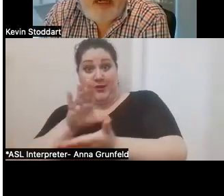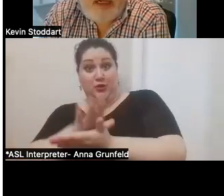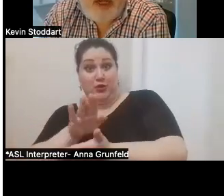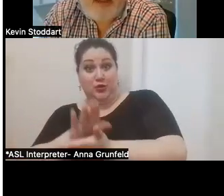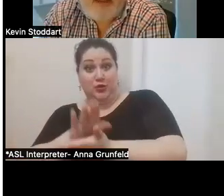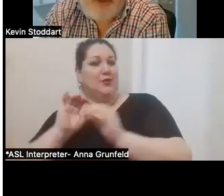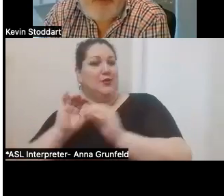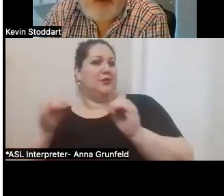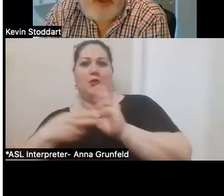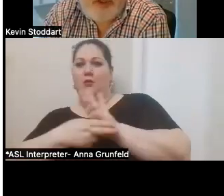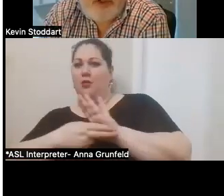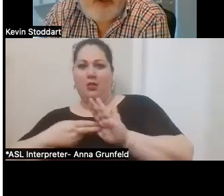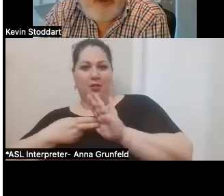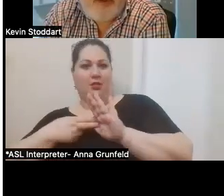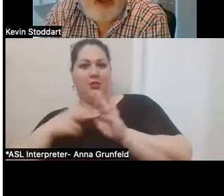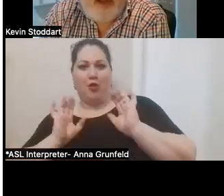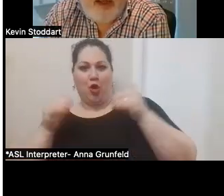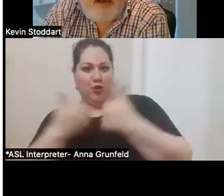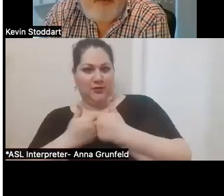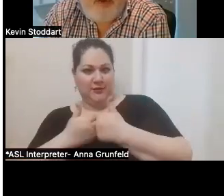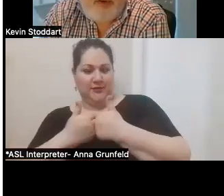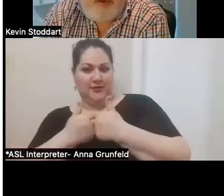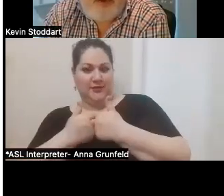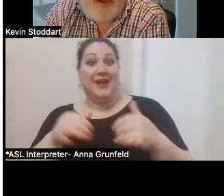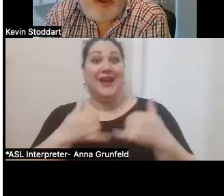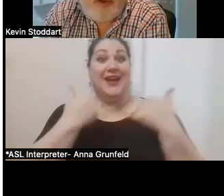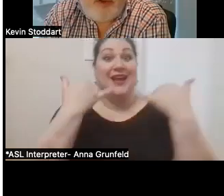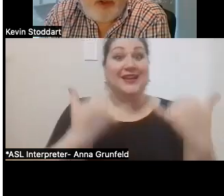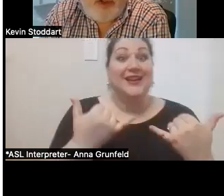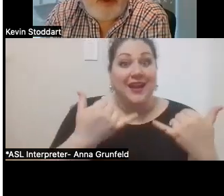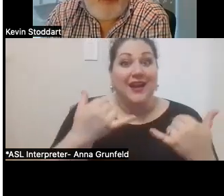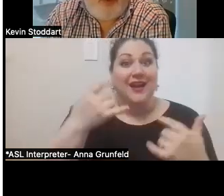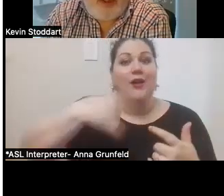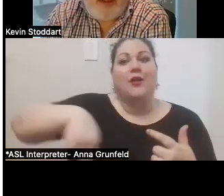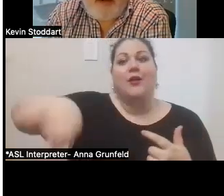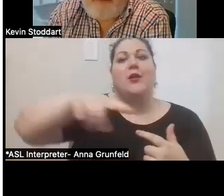many challenges for the student and for those who were supporting him.